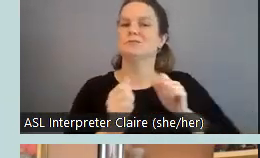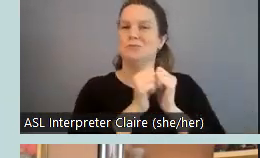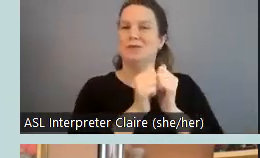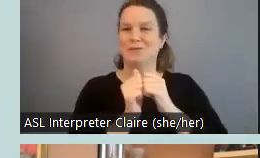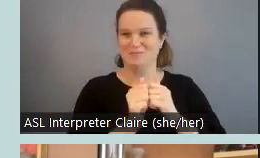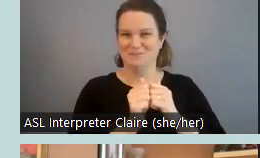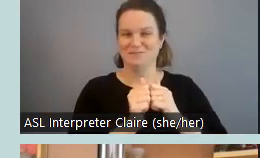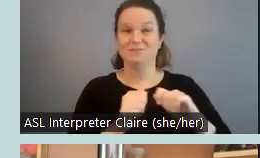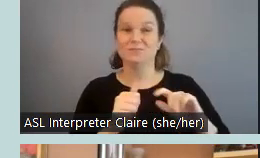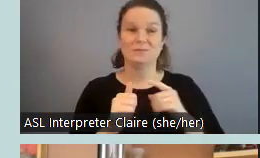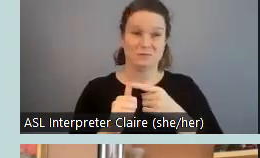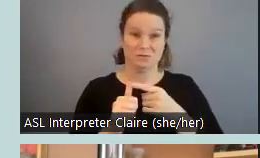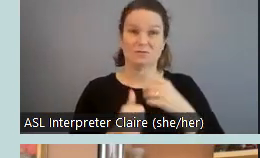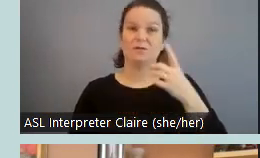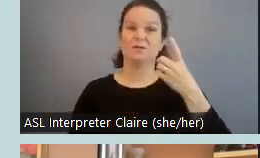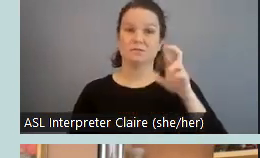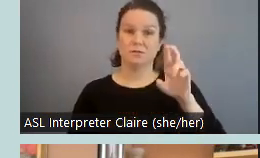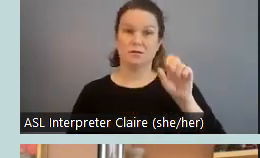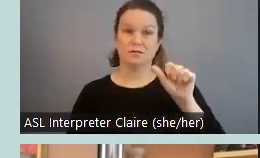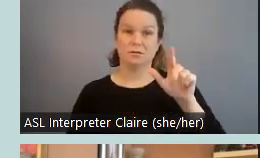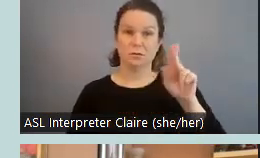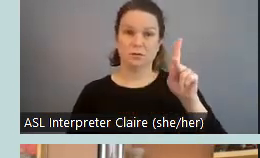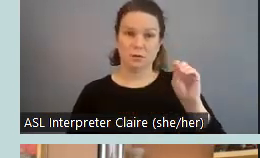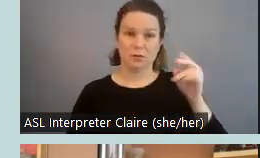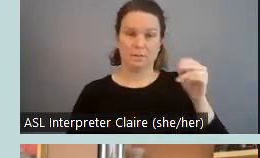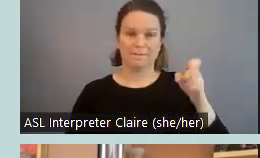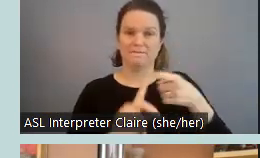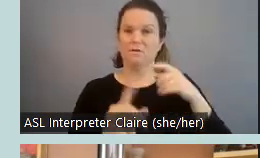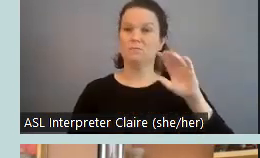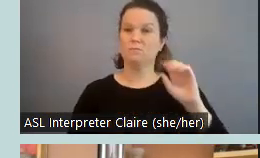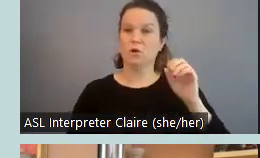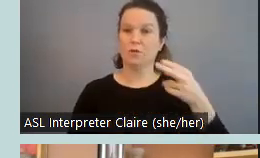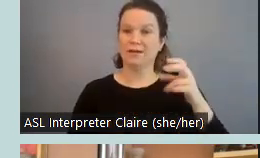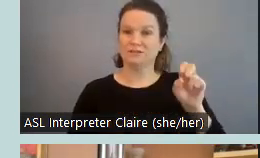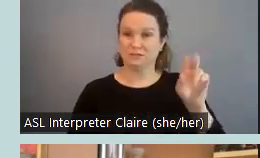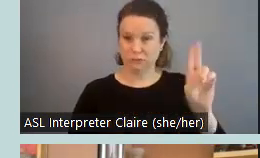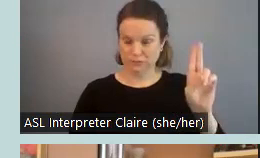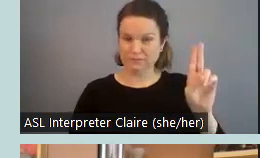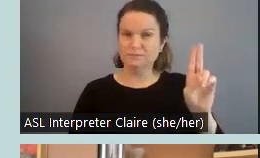First, Dr. Aluko Hope from Oregon Health